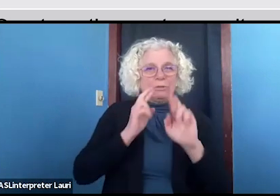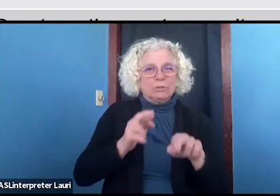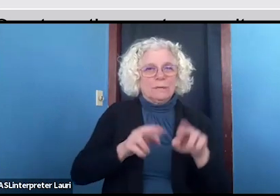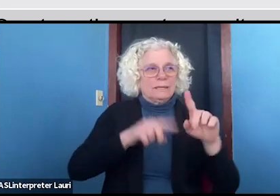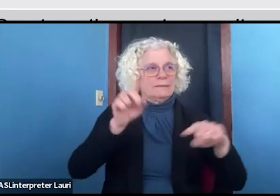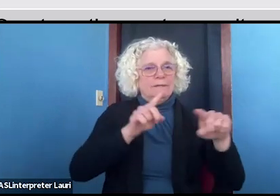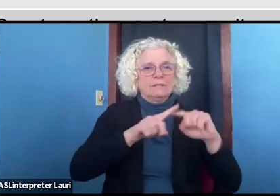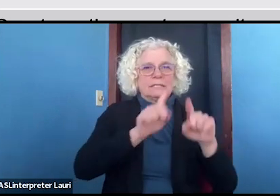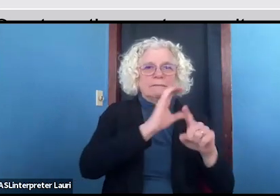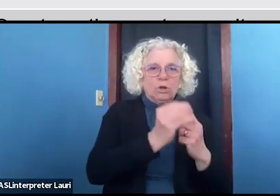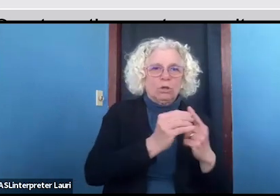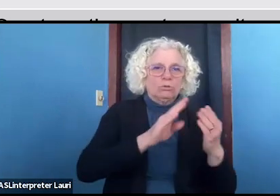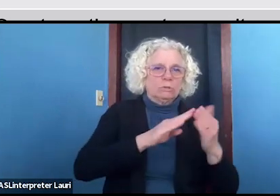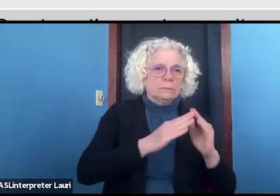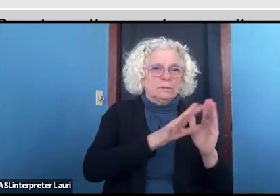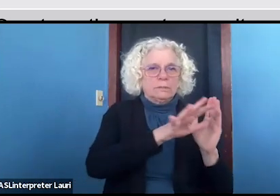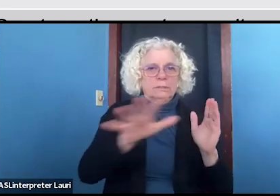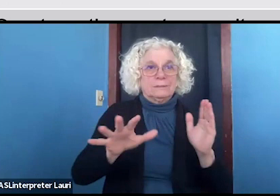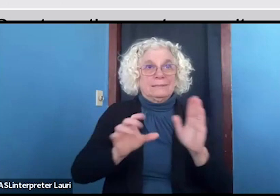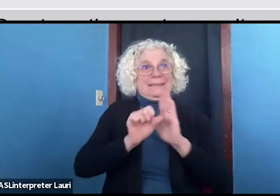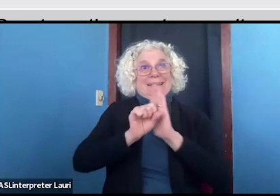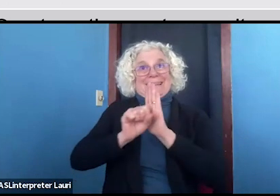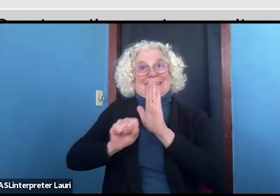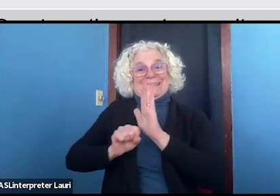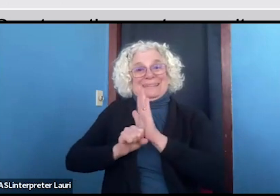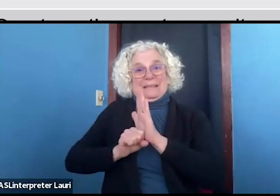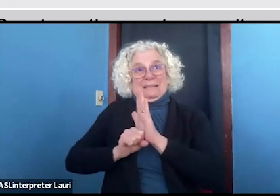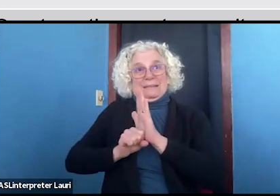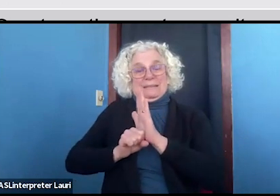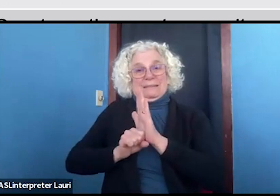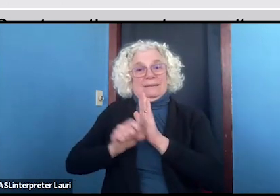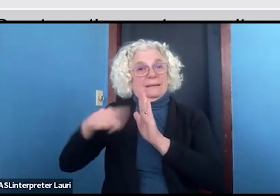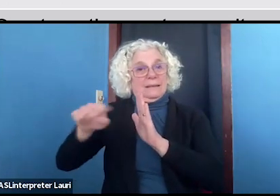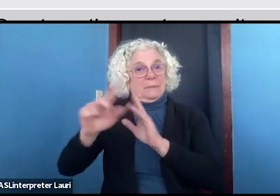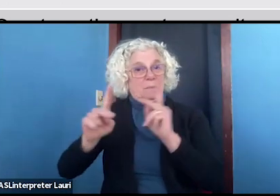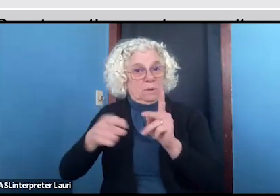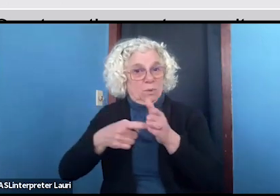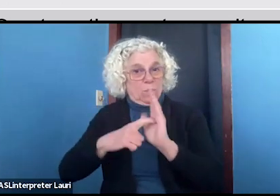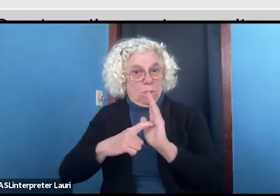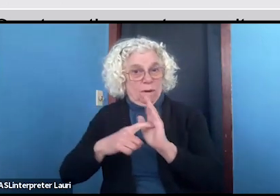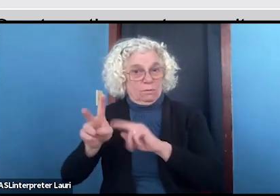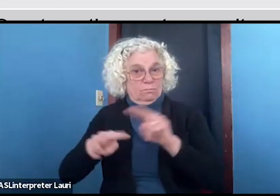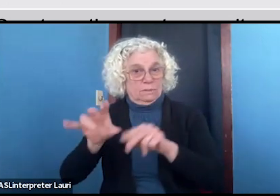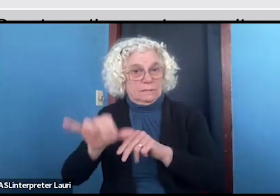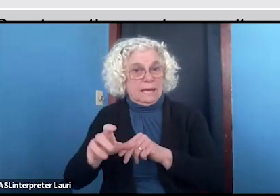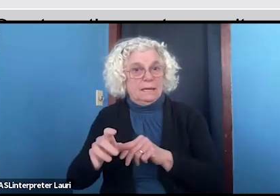Four states are providers encouraged and are required to set standards. Is there oversight?